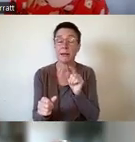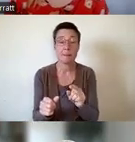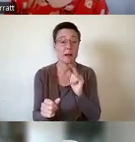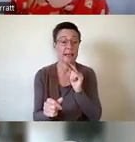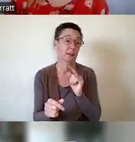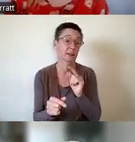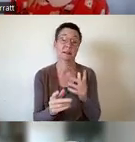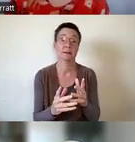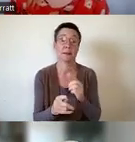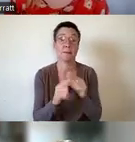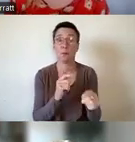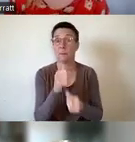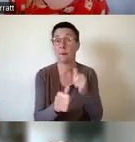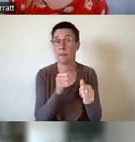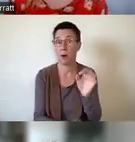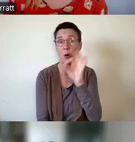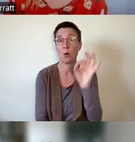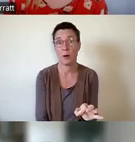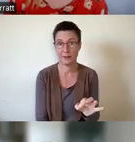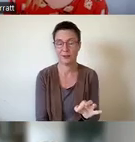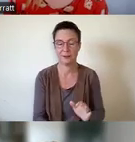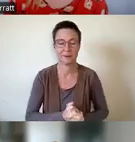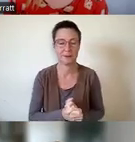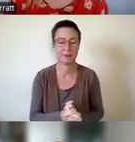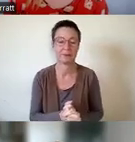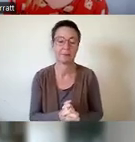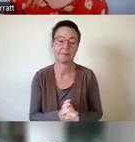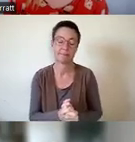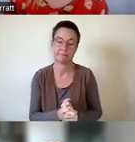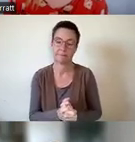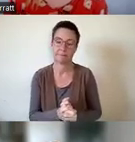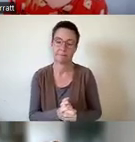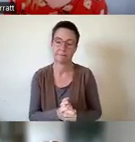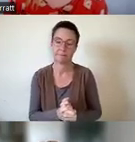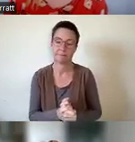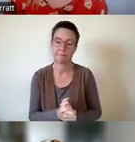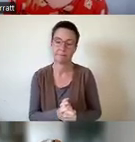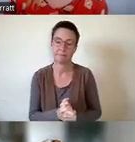Oh, okay. -I want to ask it. What do you recommend about tone of voice?